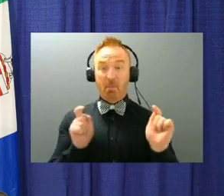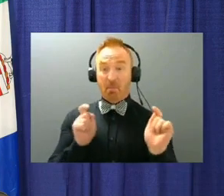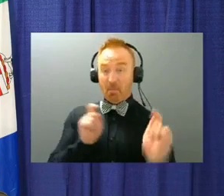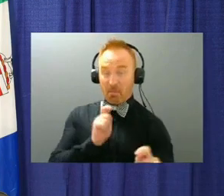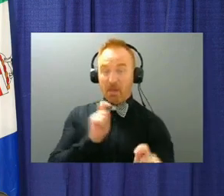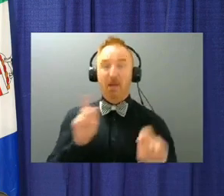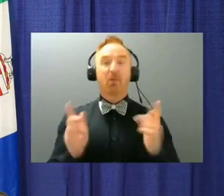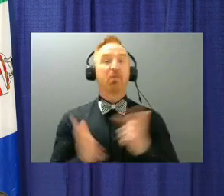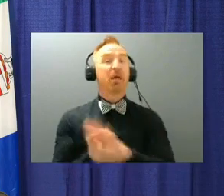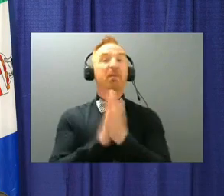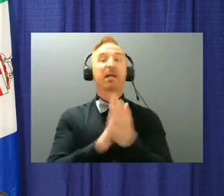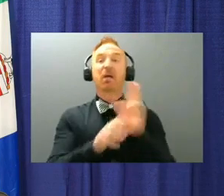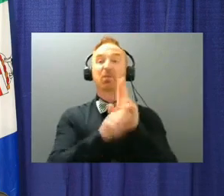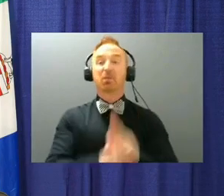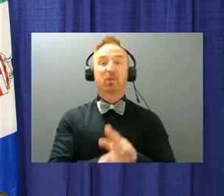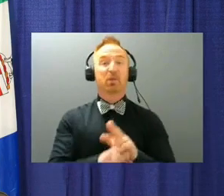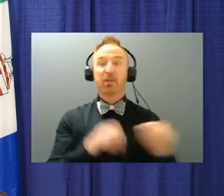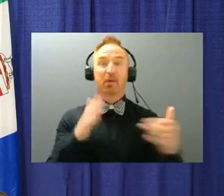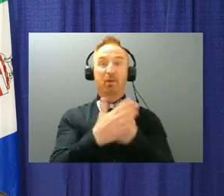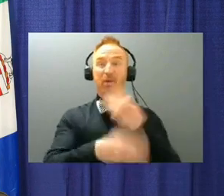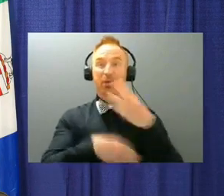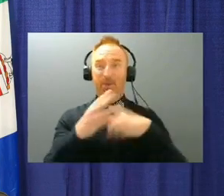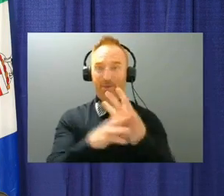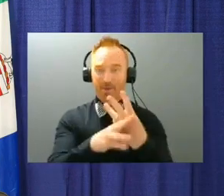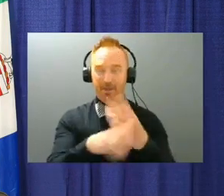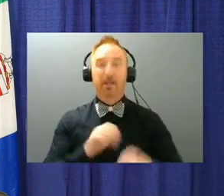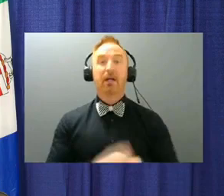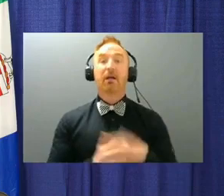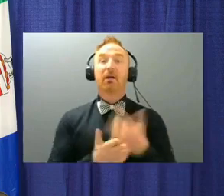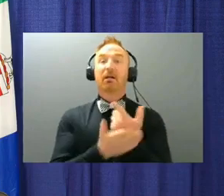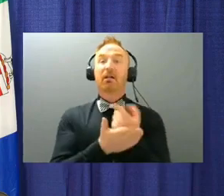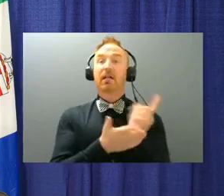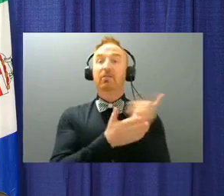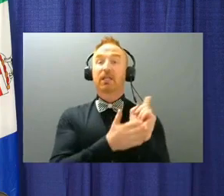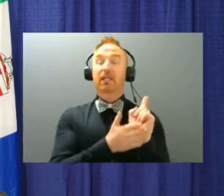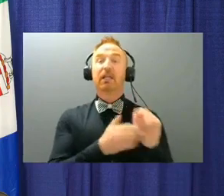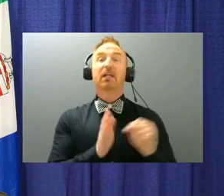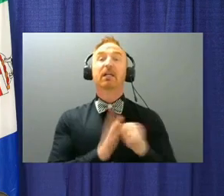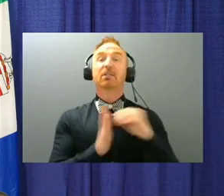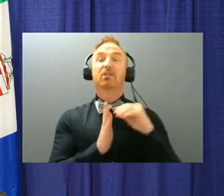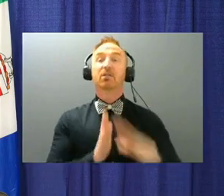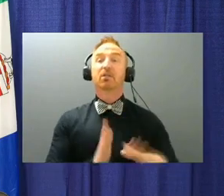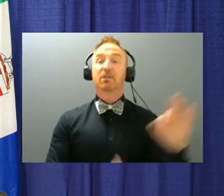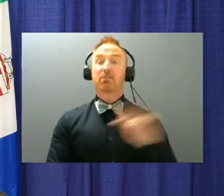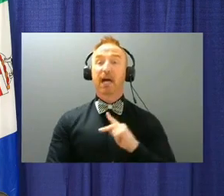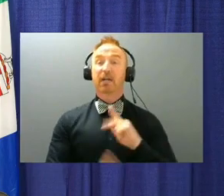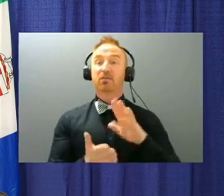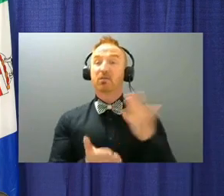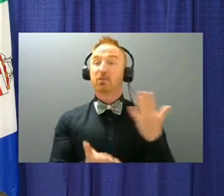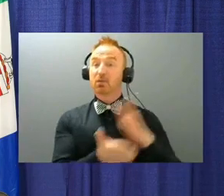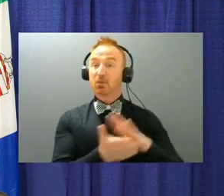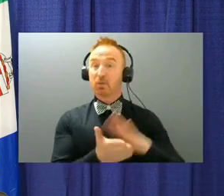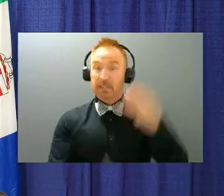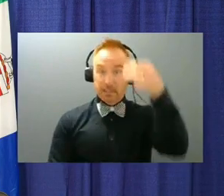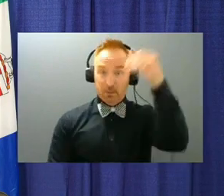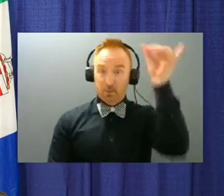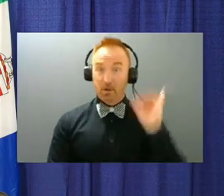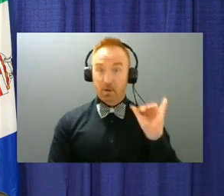this reality. Last week, we were able to welcome students back to school and Yukon. We have done this by adapting